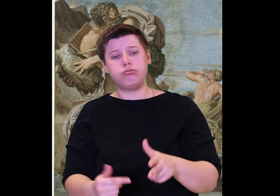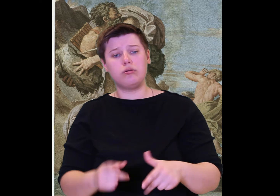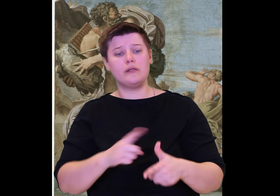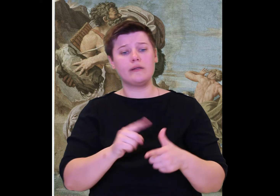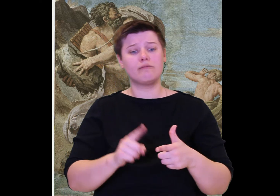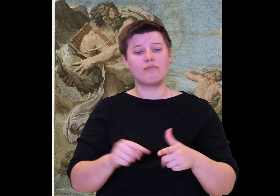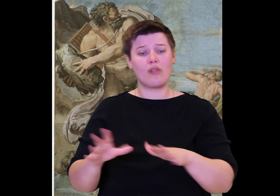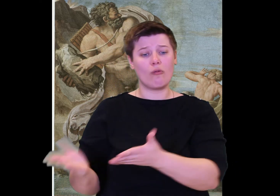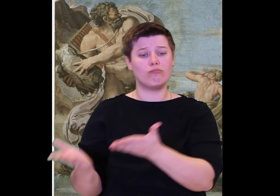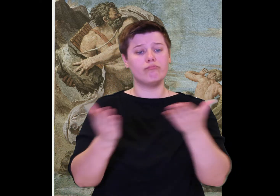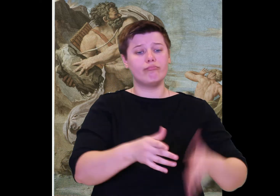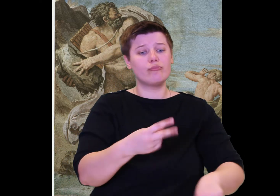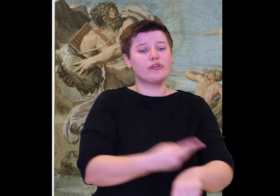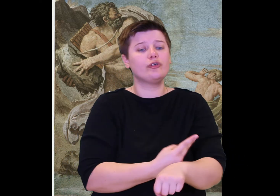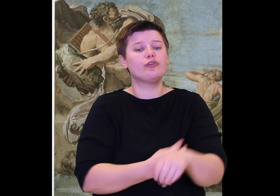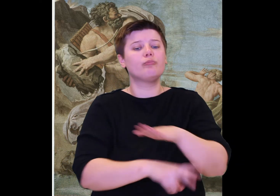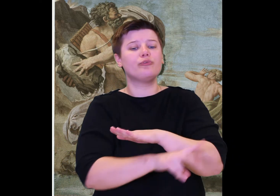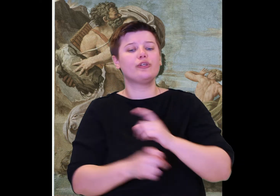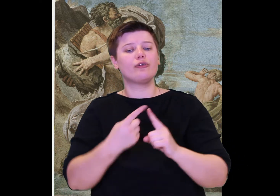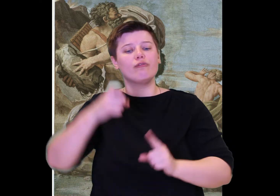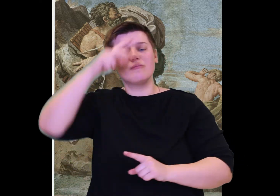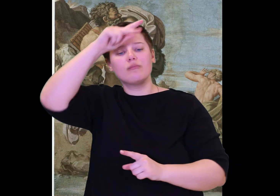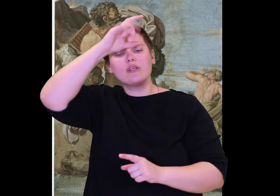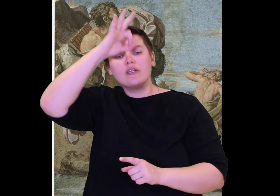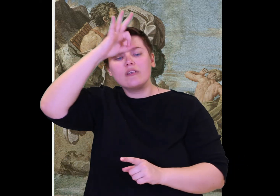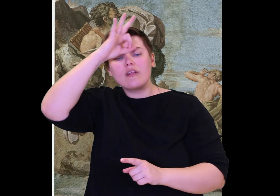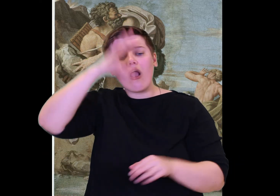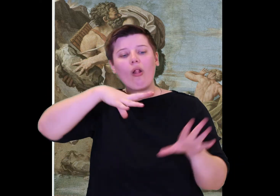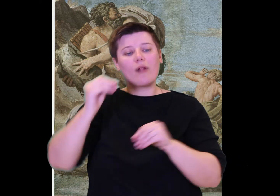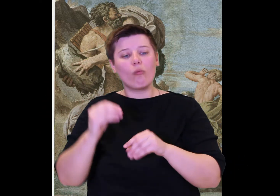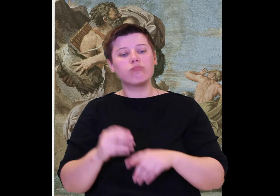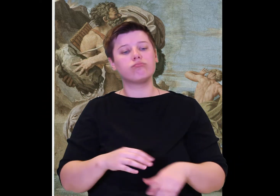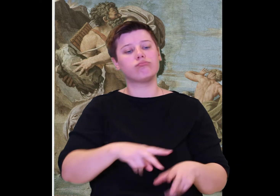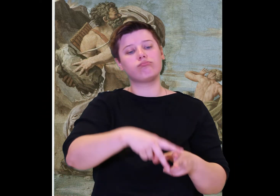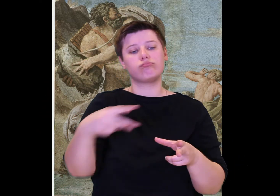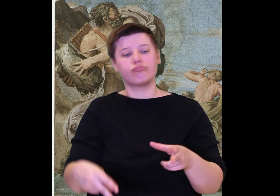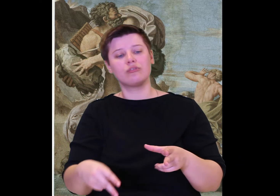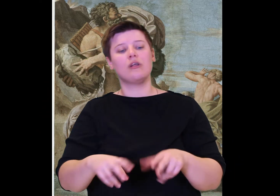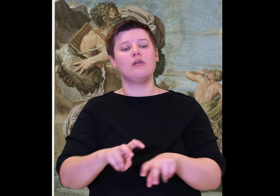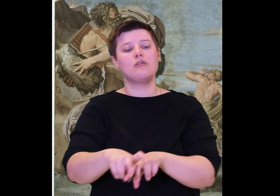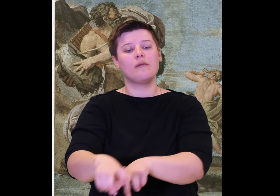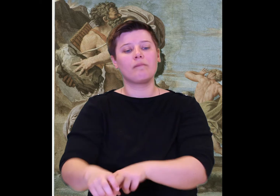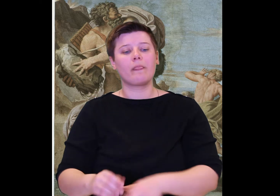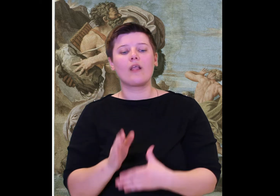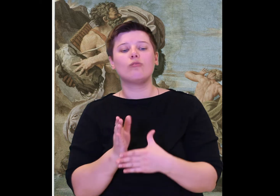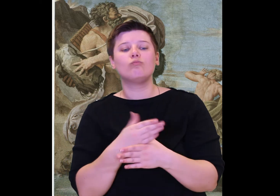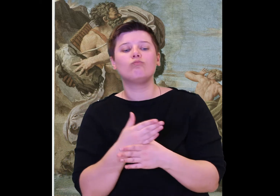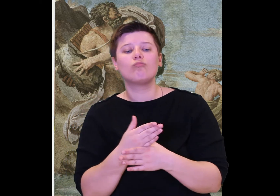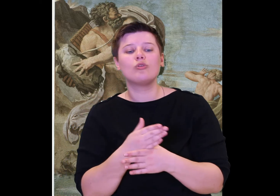Blue Poseidon granted his son's prayer. Polyphemus raised a rock far bigger than